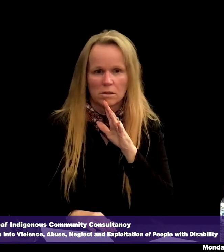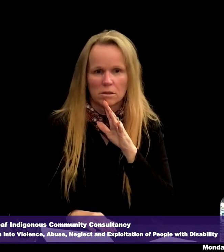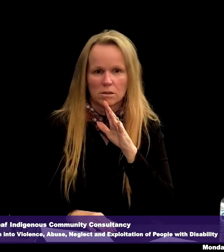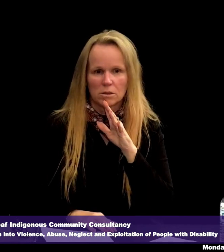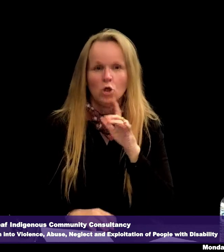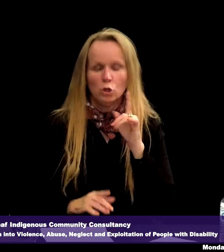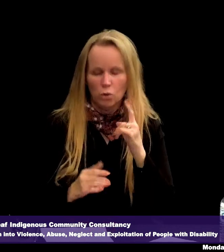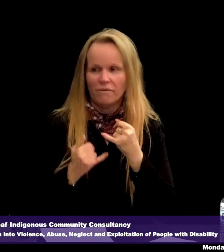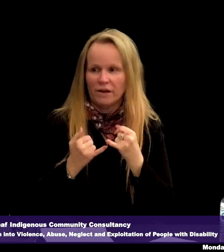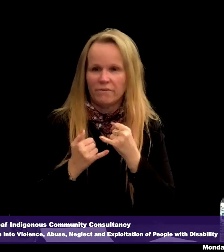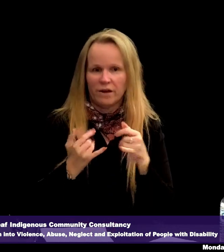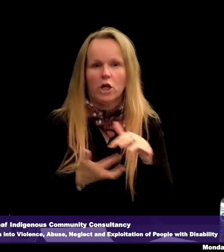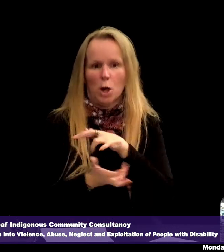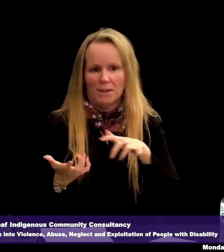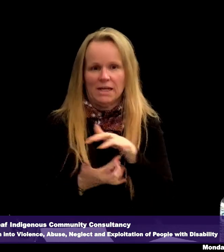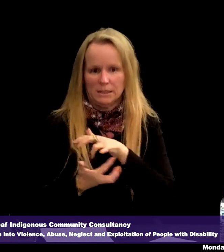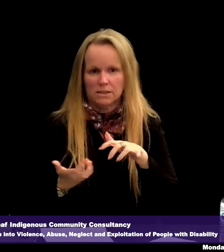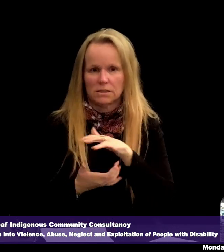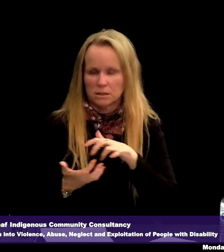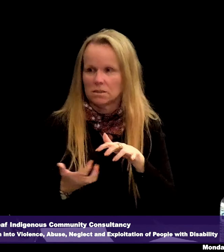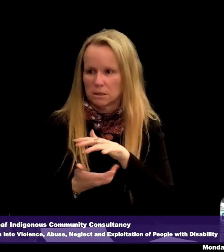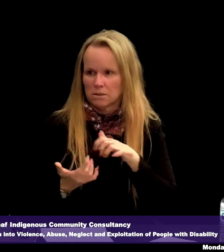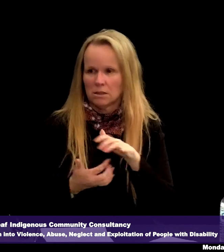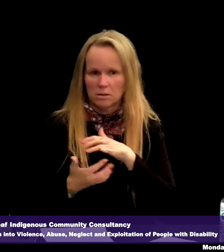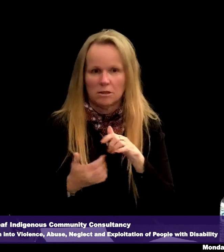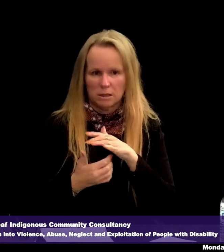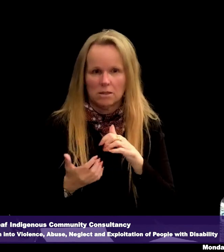1,500 who have very complex communication needs.